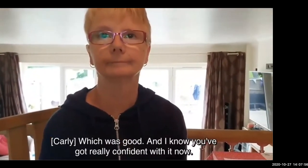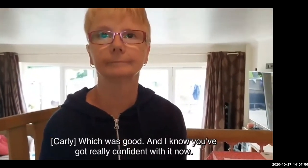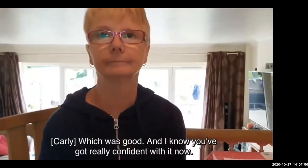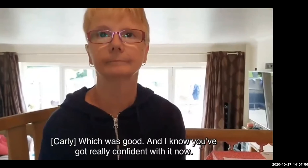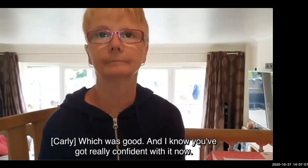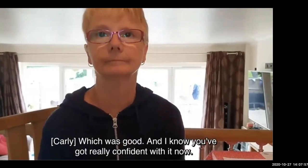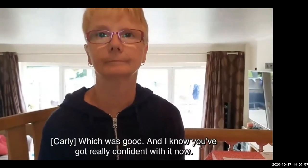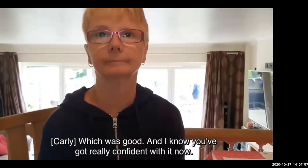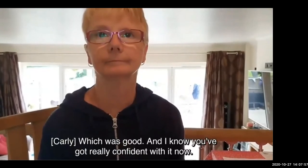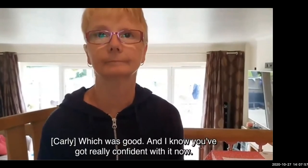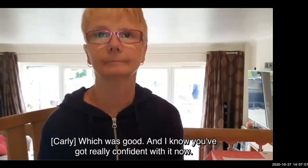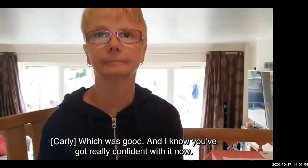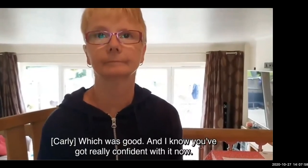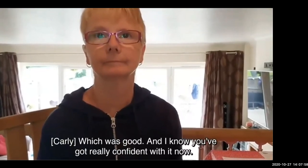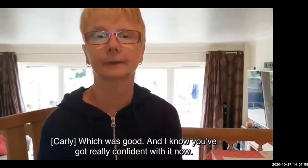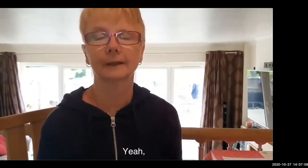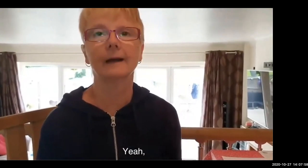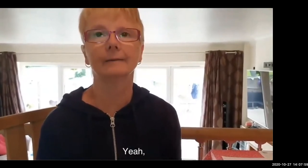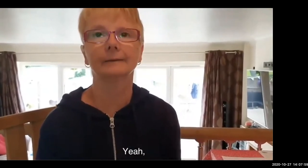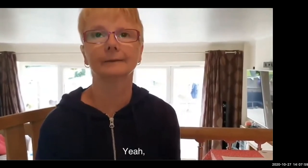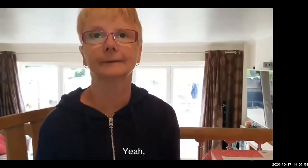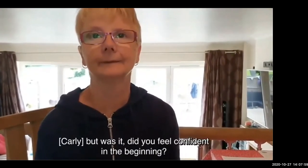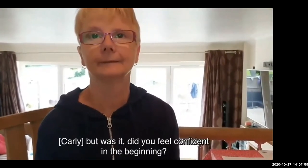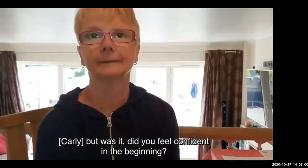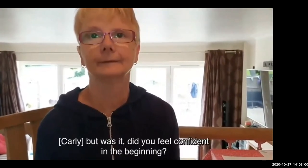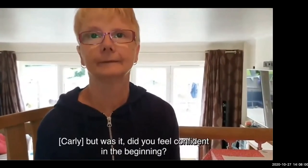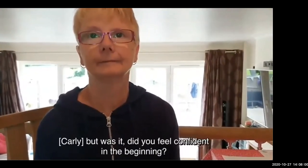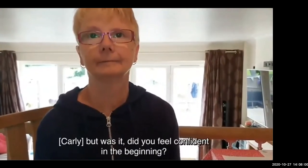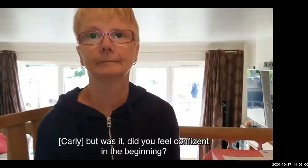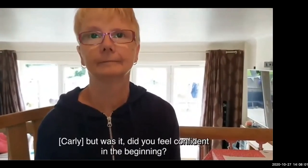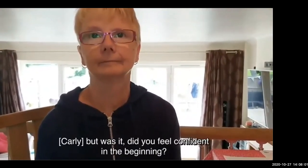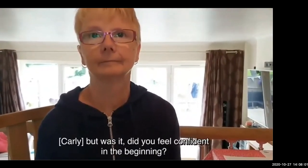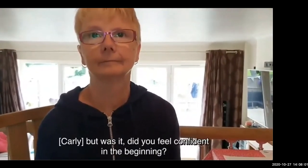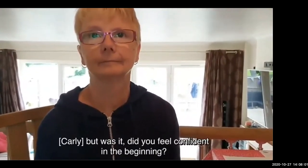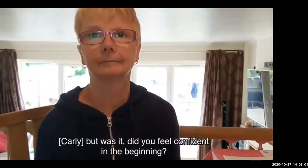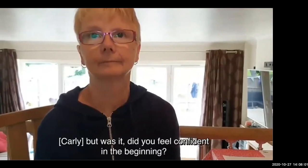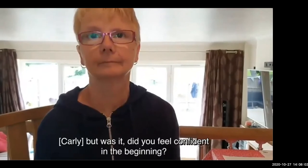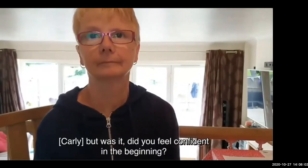and I know you've got really confident with it now yeah but was it did you feel confident in the beginning?